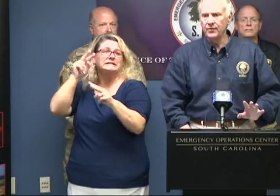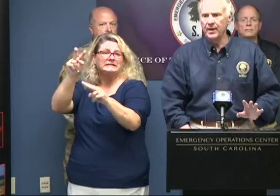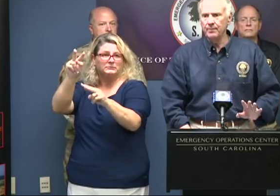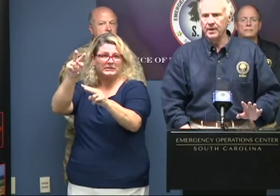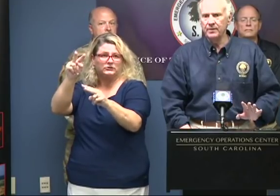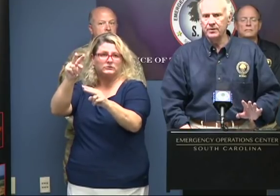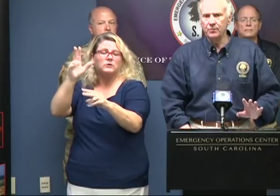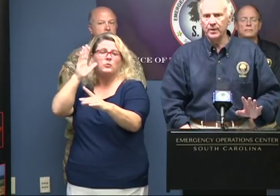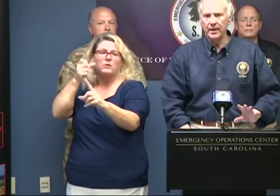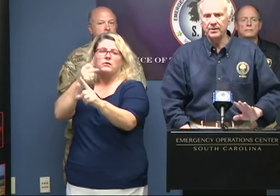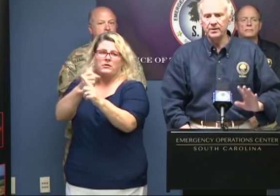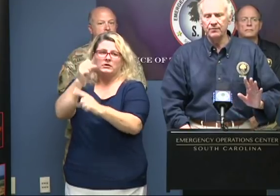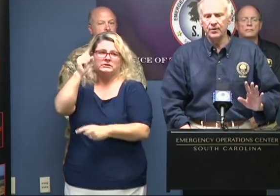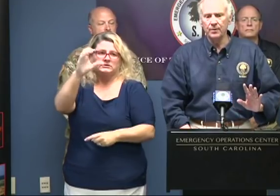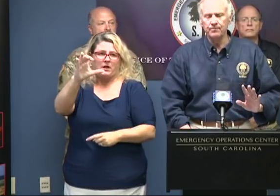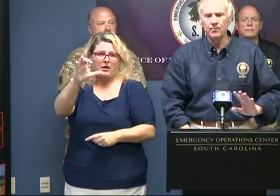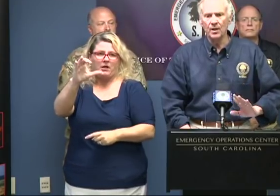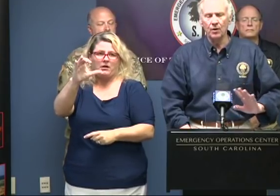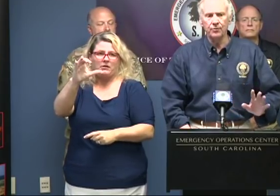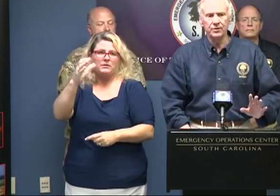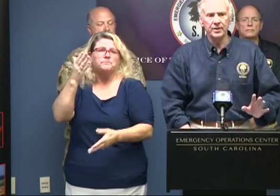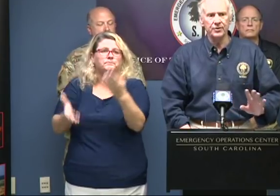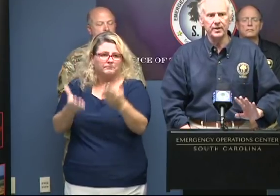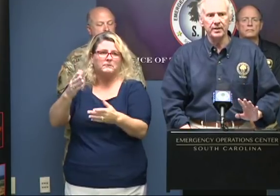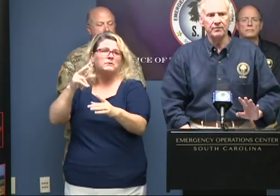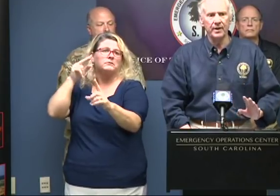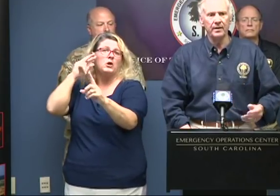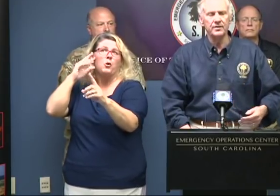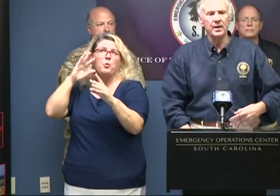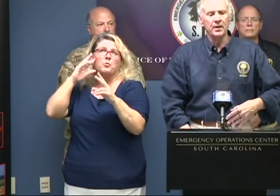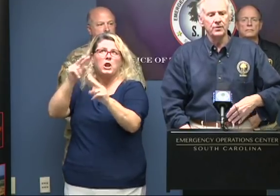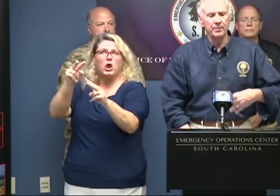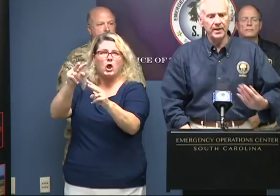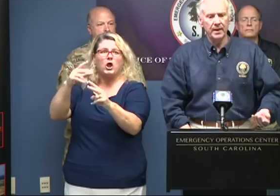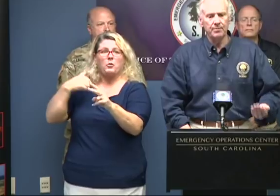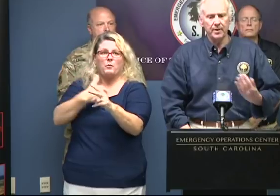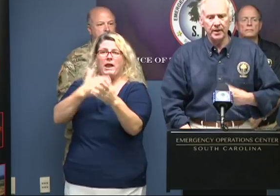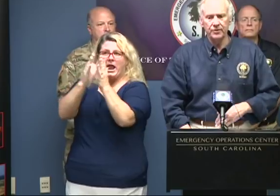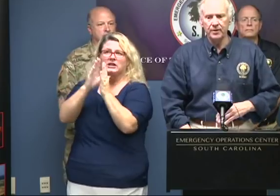What that means is we're asking for authorization in advance to make application